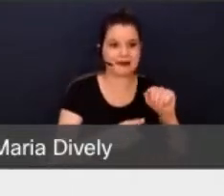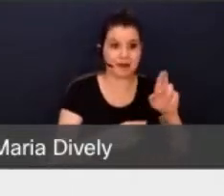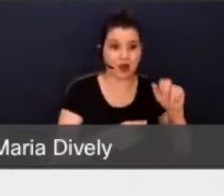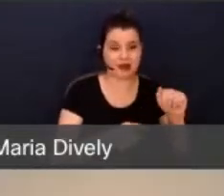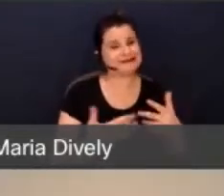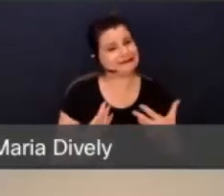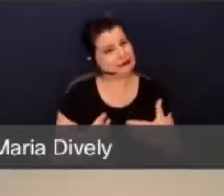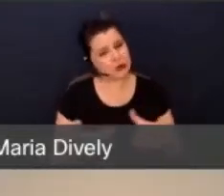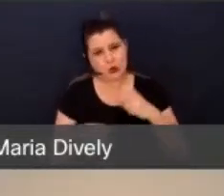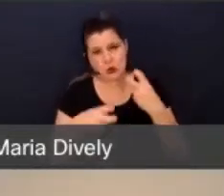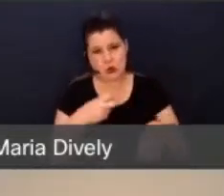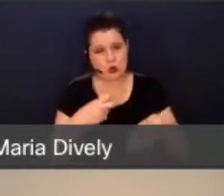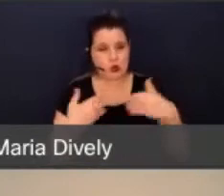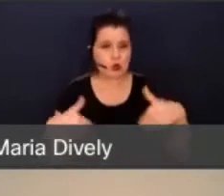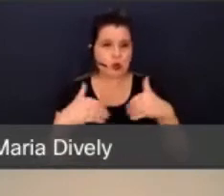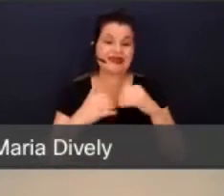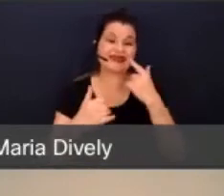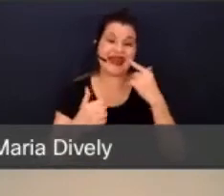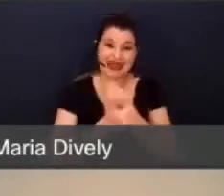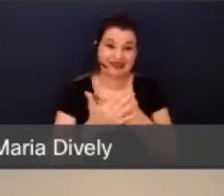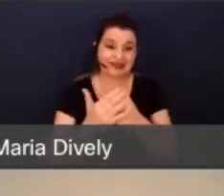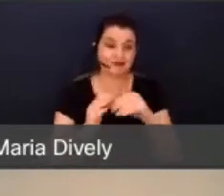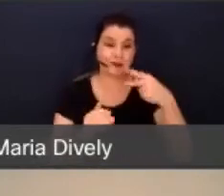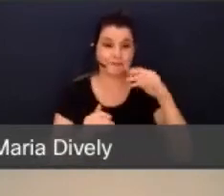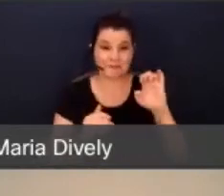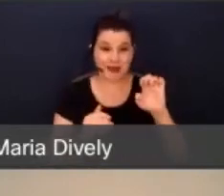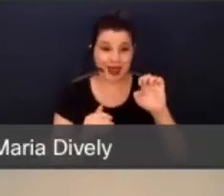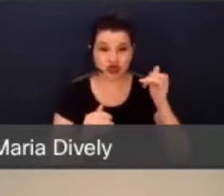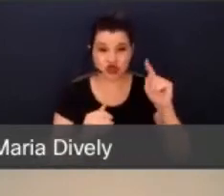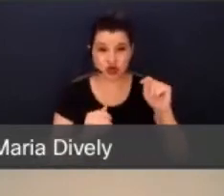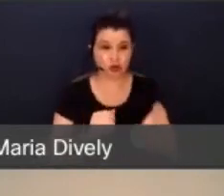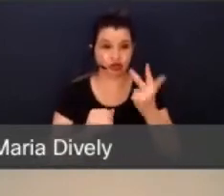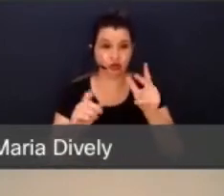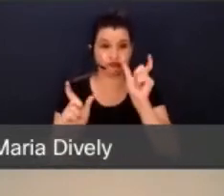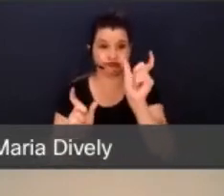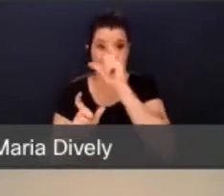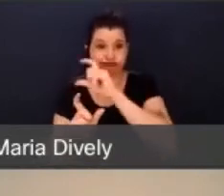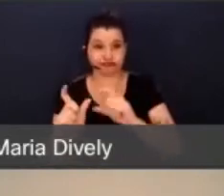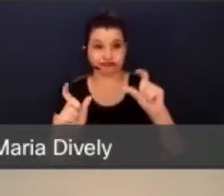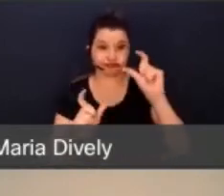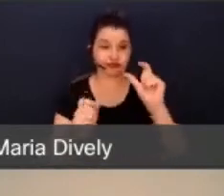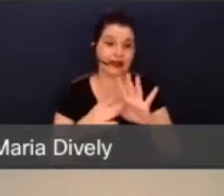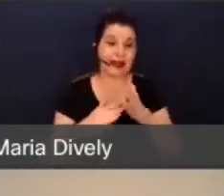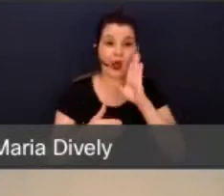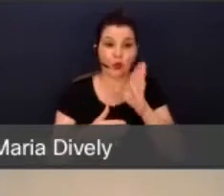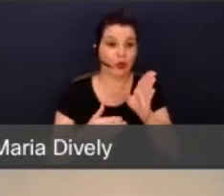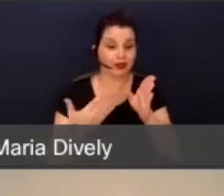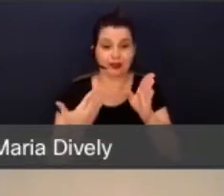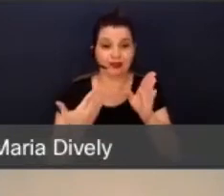Um, that could be anything from a pie chart with only three pieces of information in which I would just put the chart,